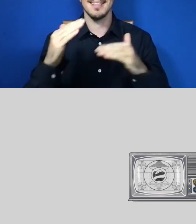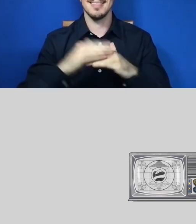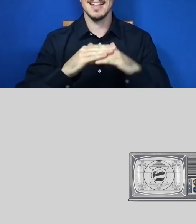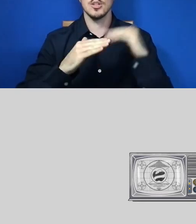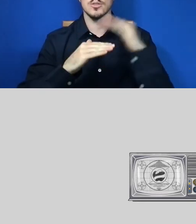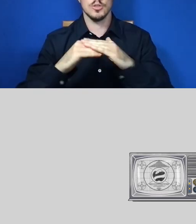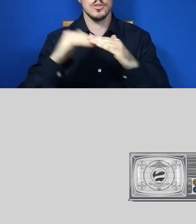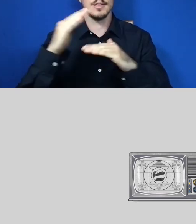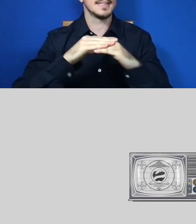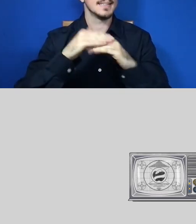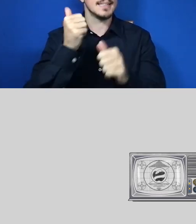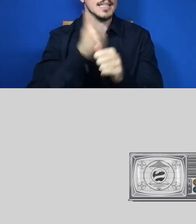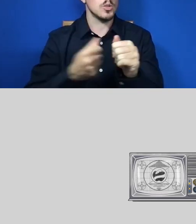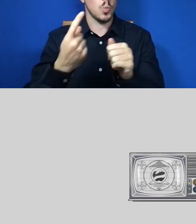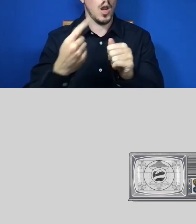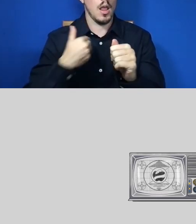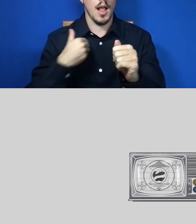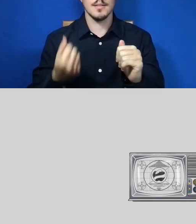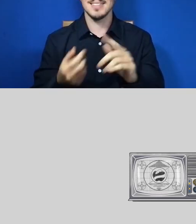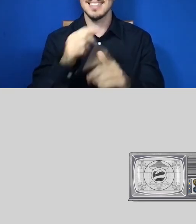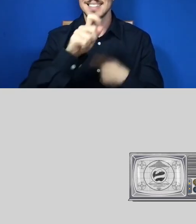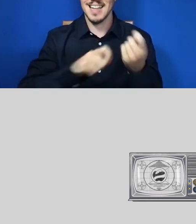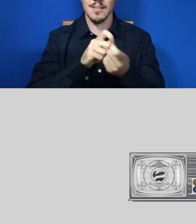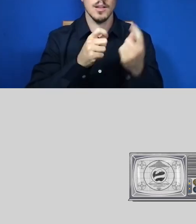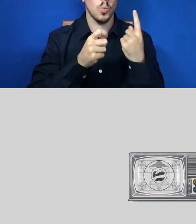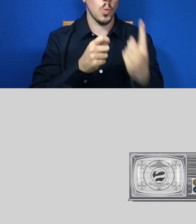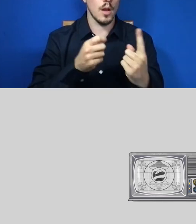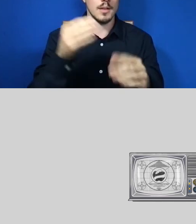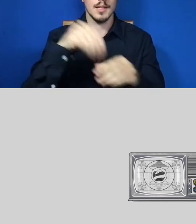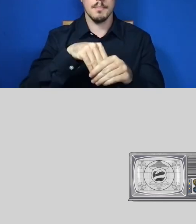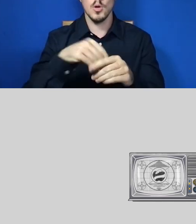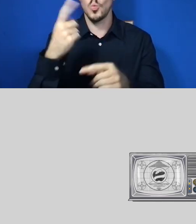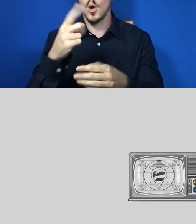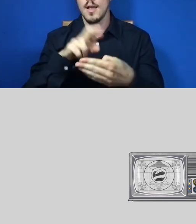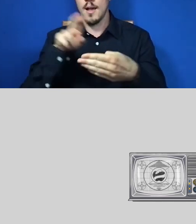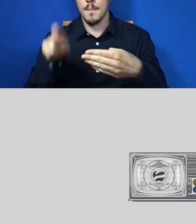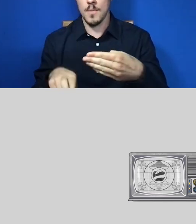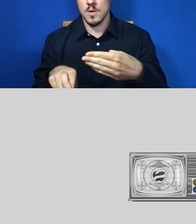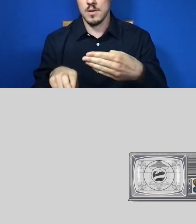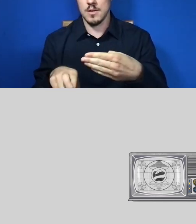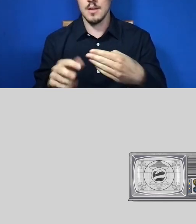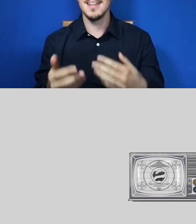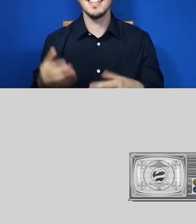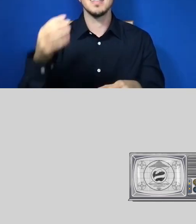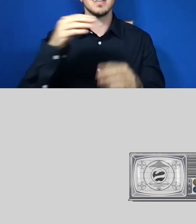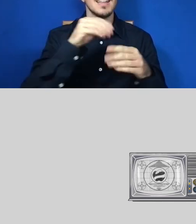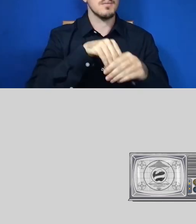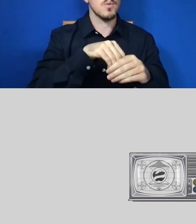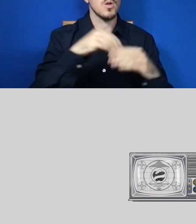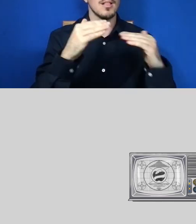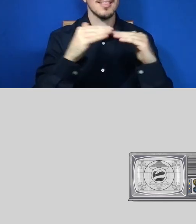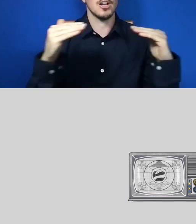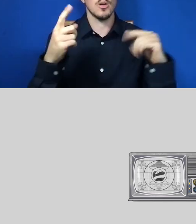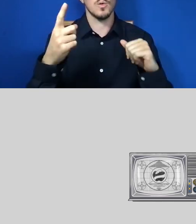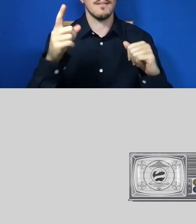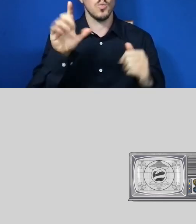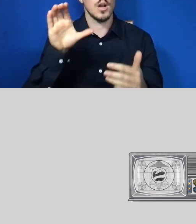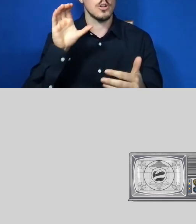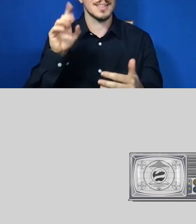where each layer has exactly one input and output tensor. Then our input layer will have 100 dense units